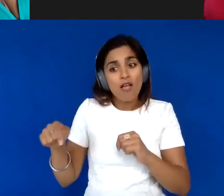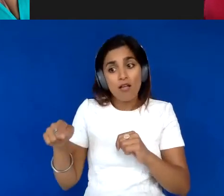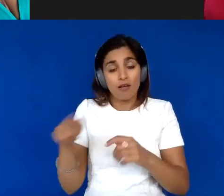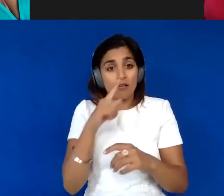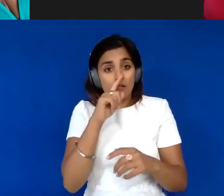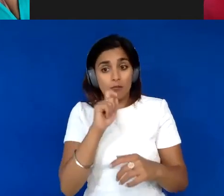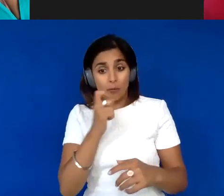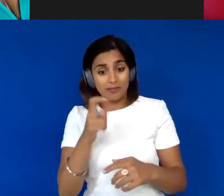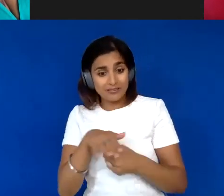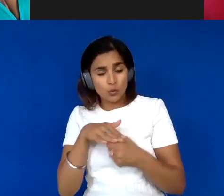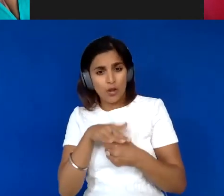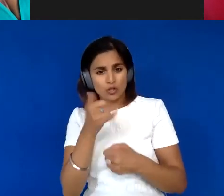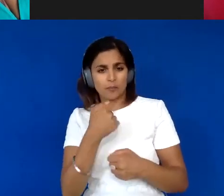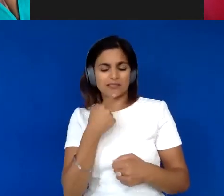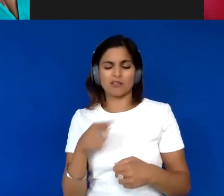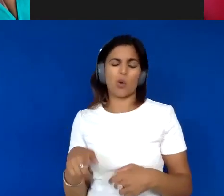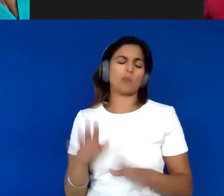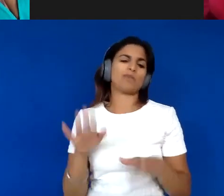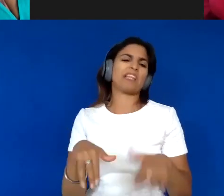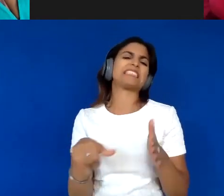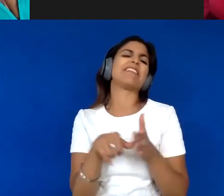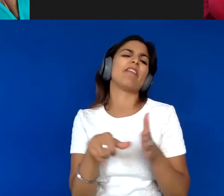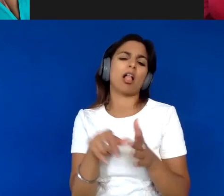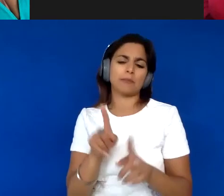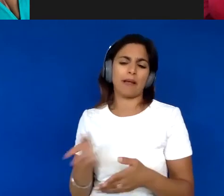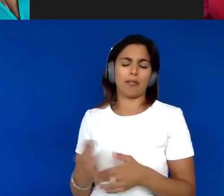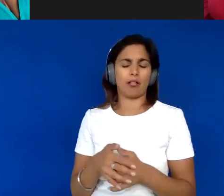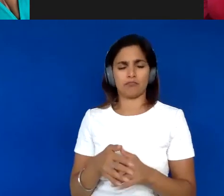saying well they're just difficult as opposed to recognizing that actually